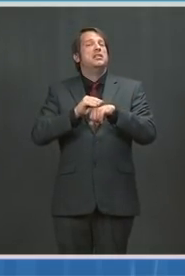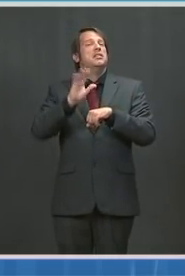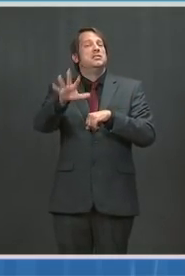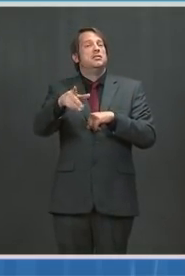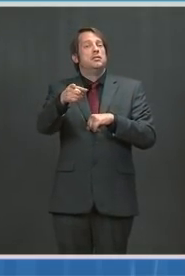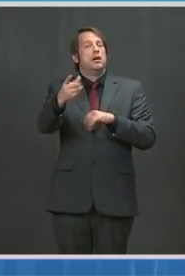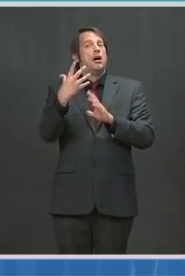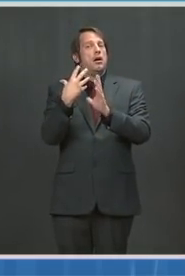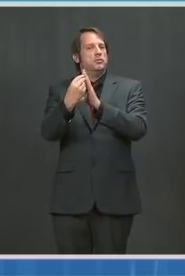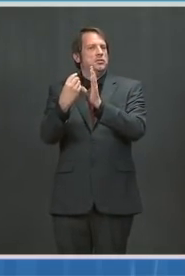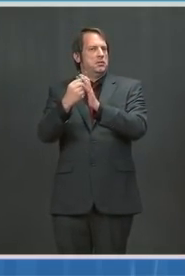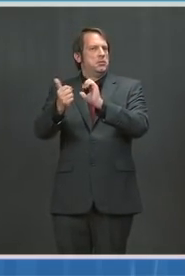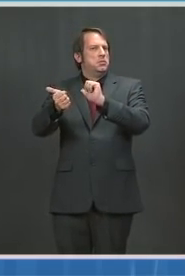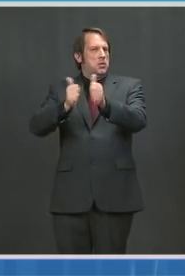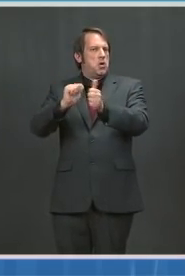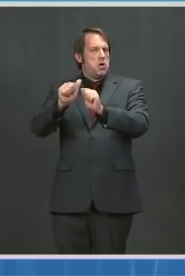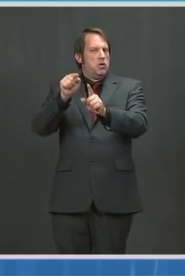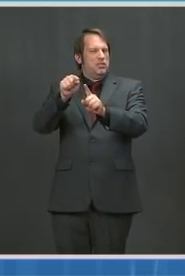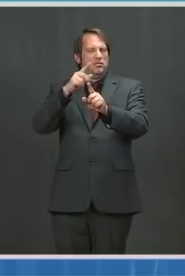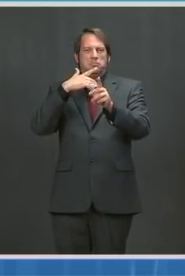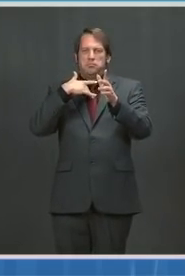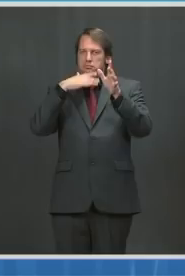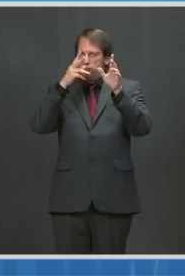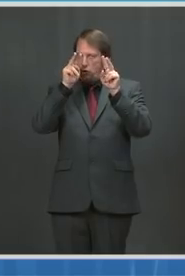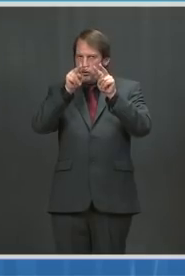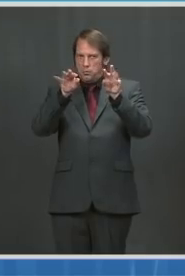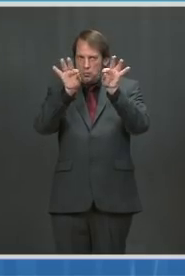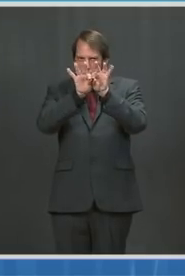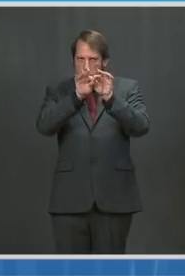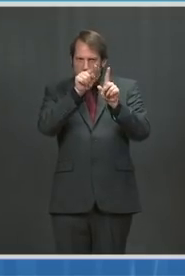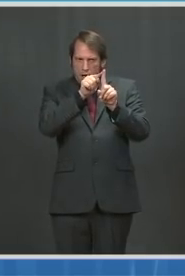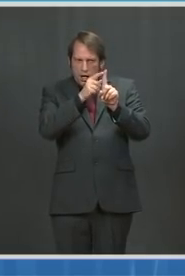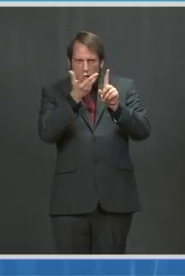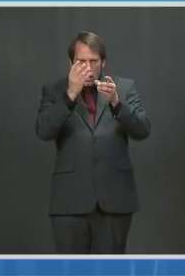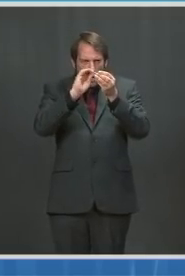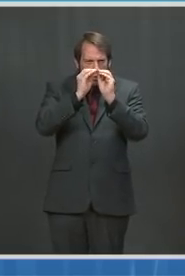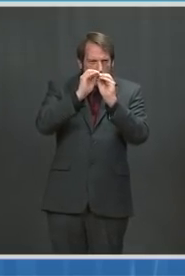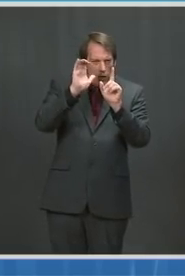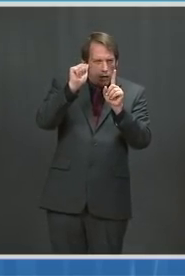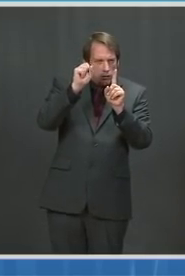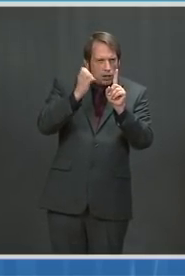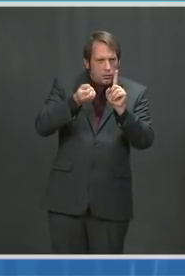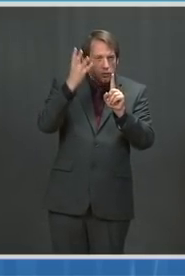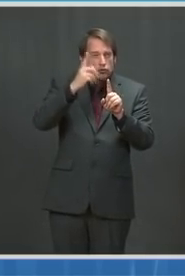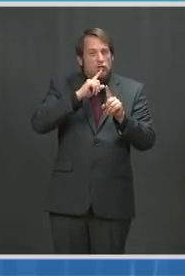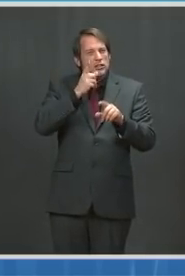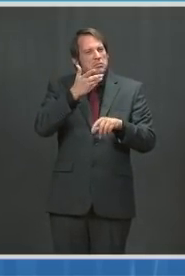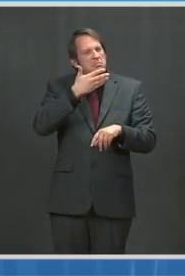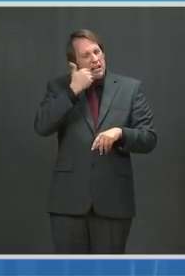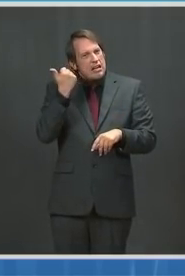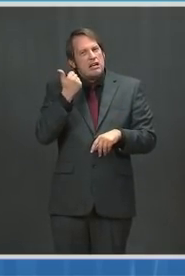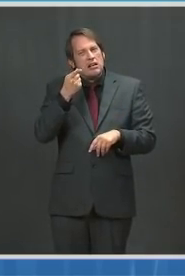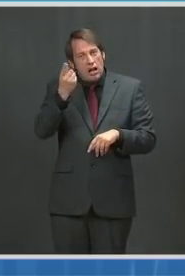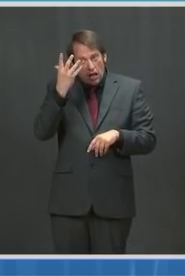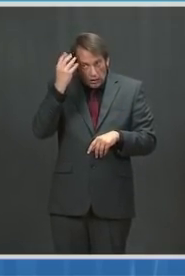and that these activities should be happening outdoors and more than six feet apart. In the -- in the context of that,